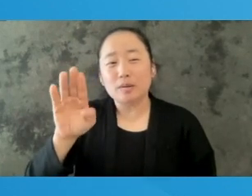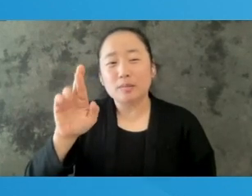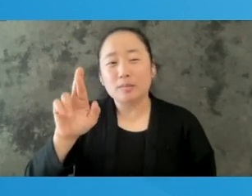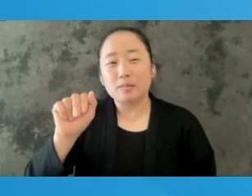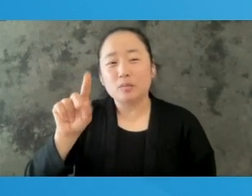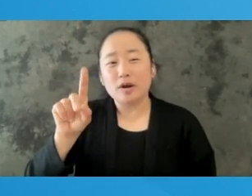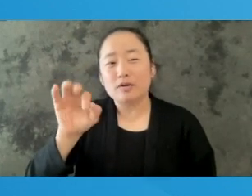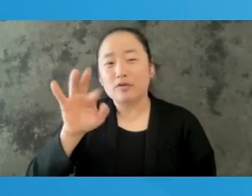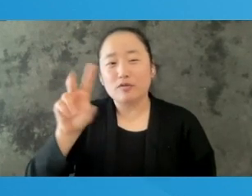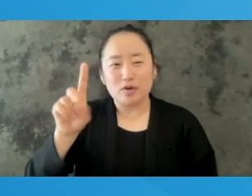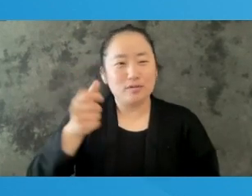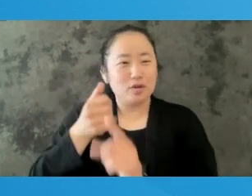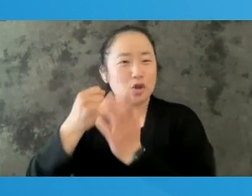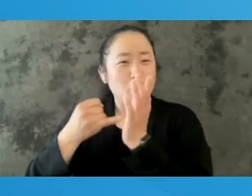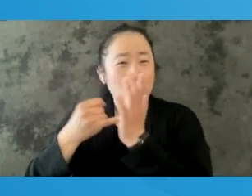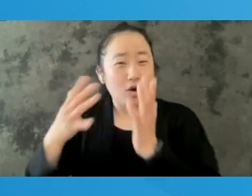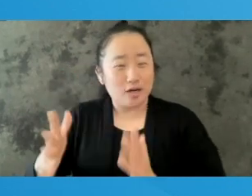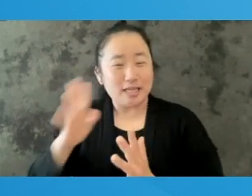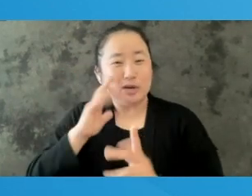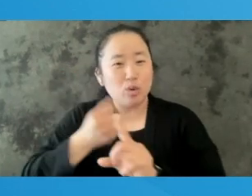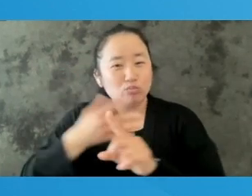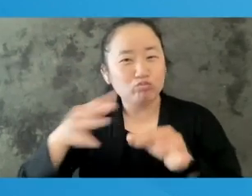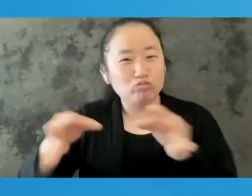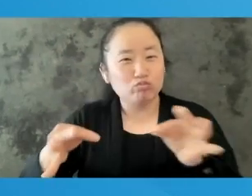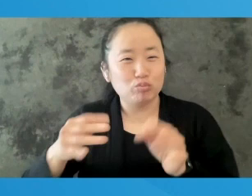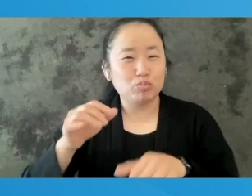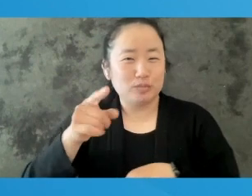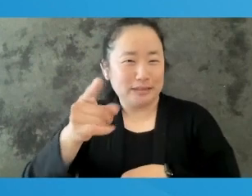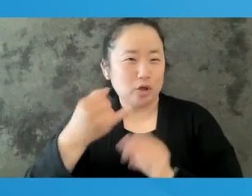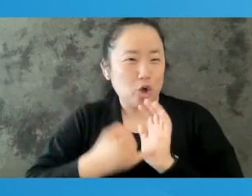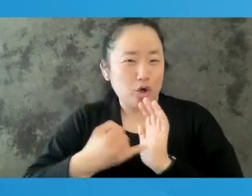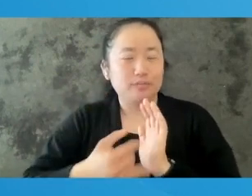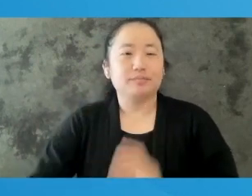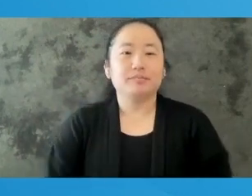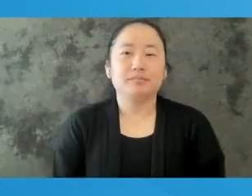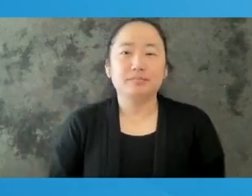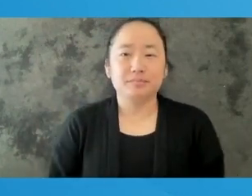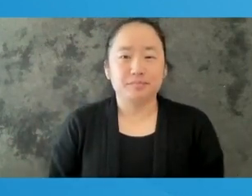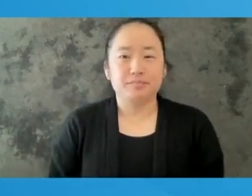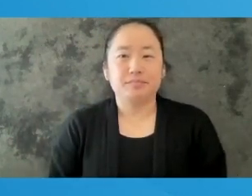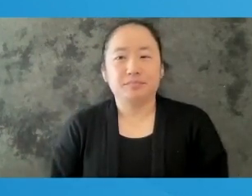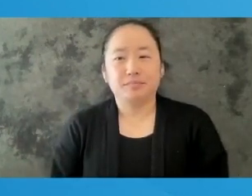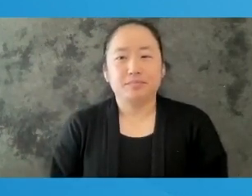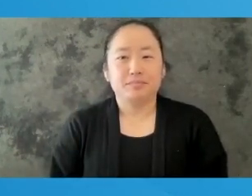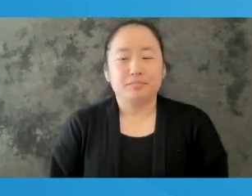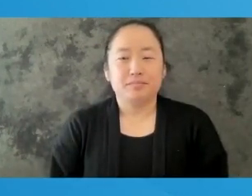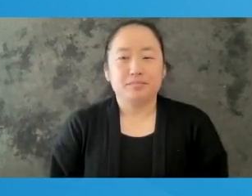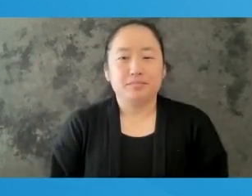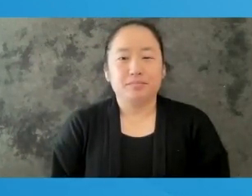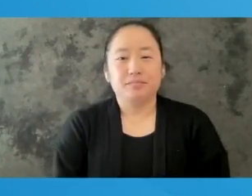a little bit more about this work. MARK BRADFORD: